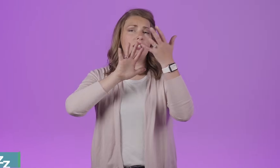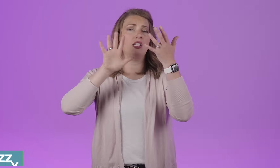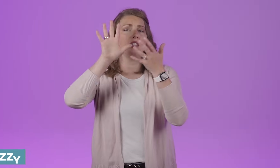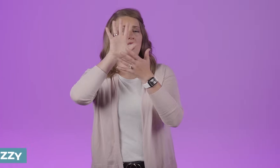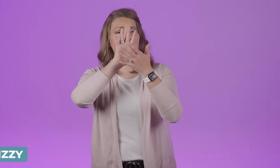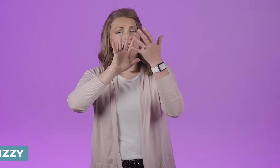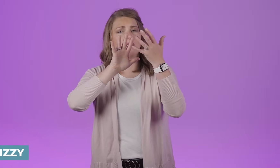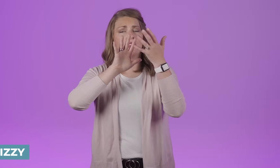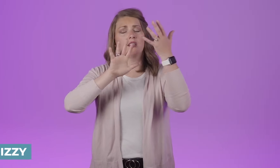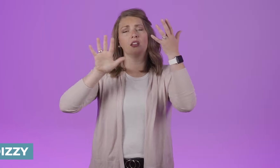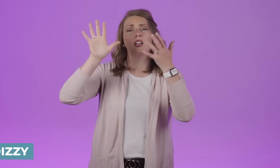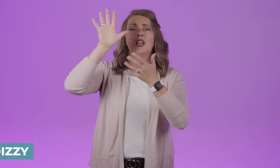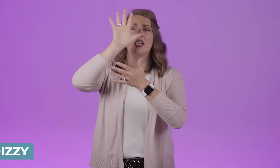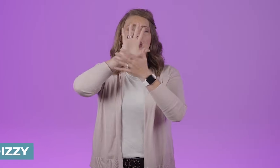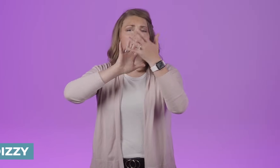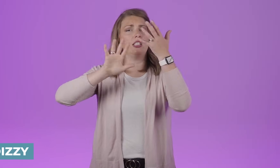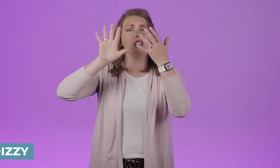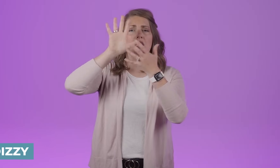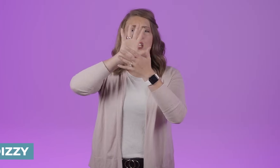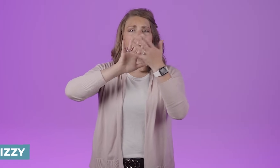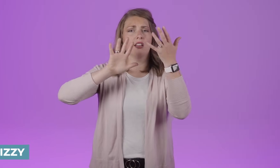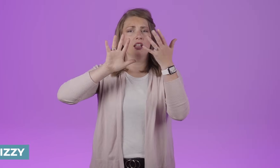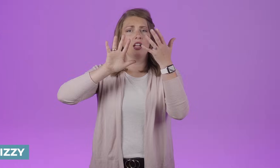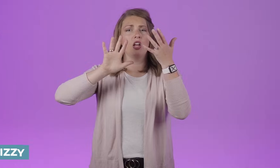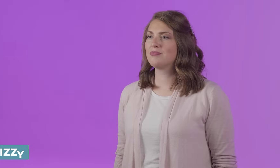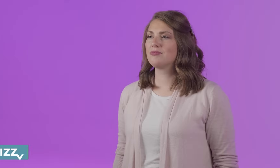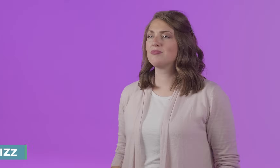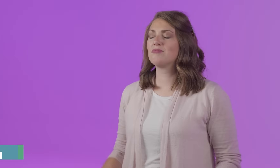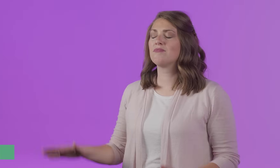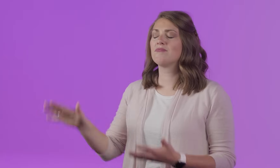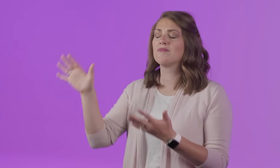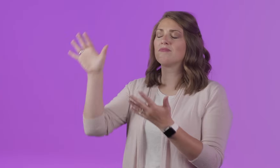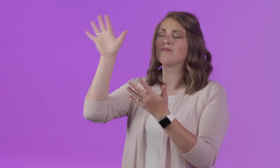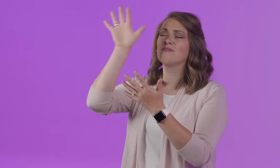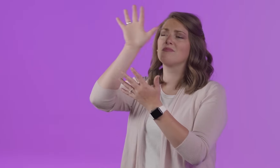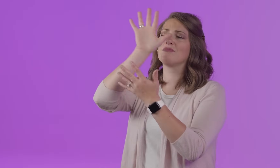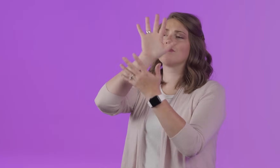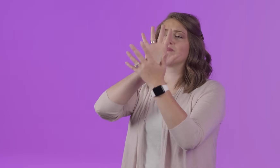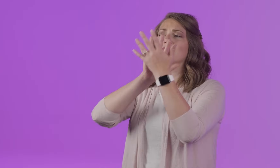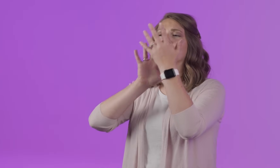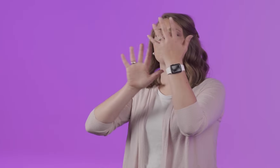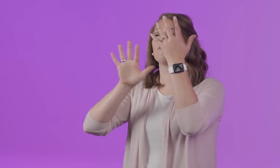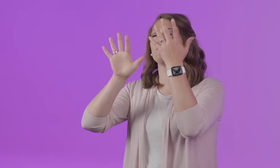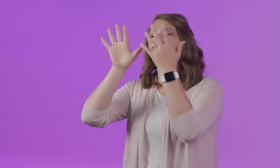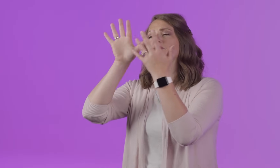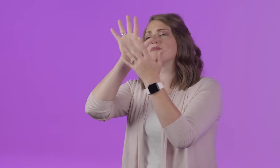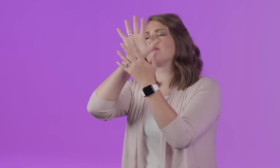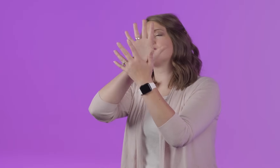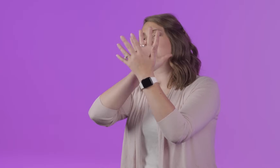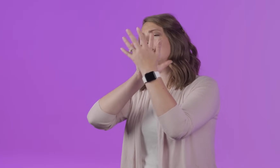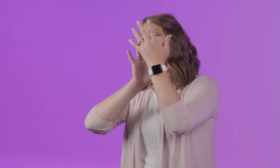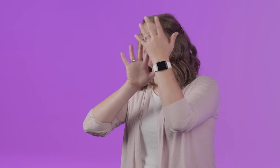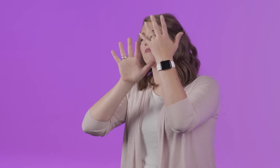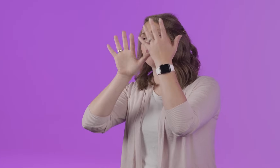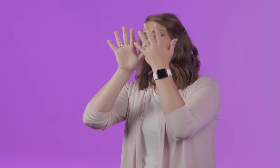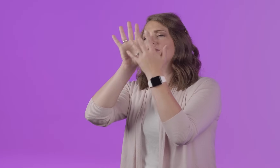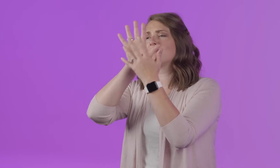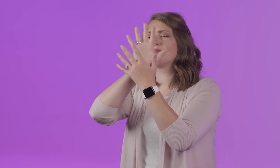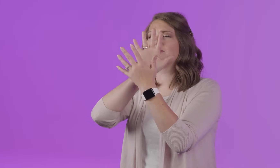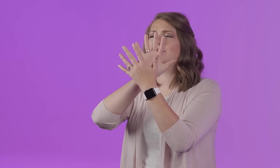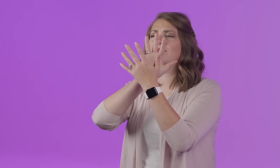'Dizzy, dizzy,' your hands are moving around like the room is really dizzy and you're